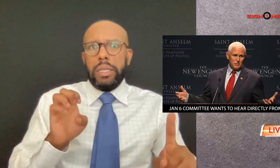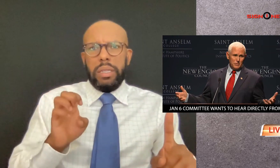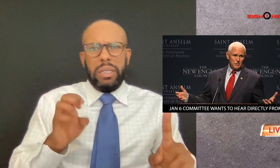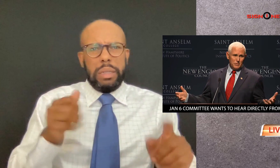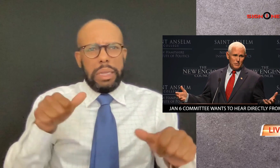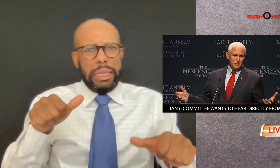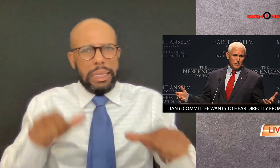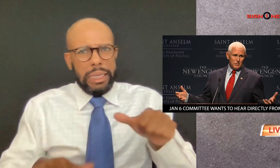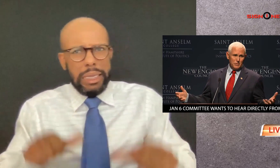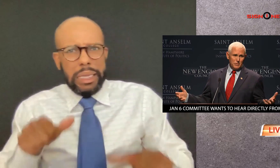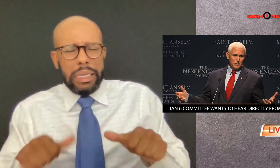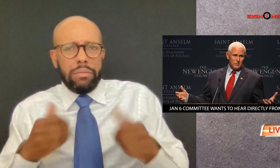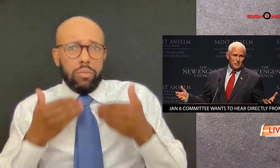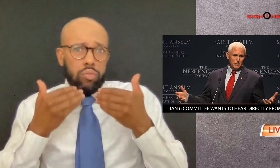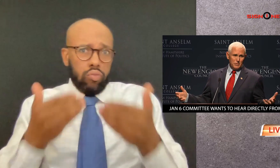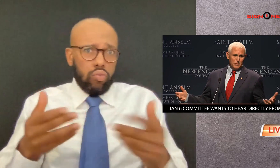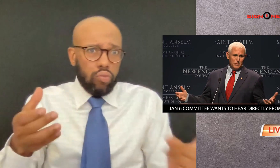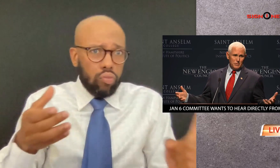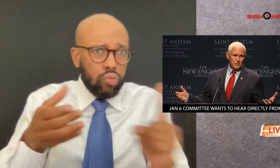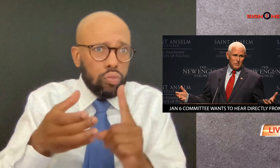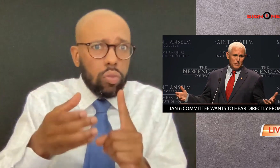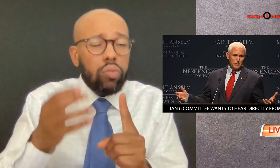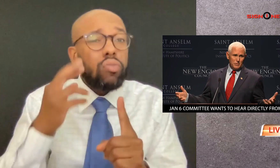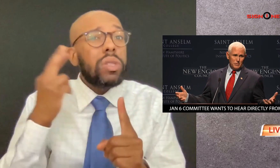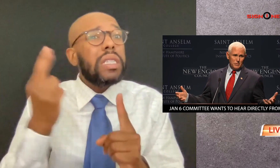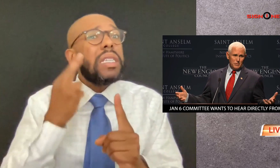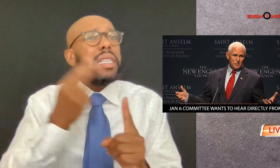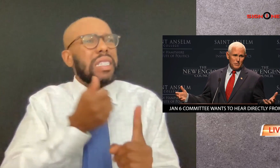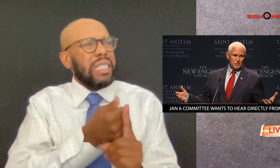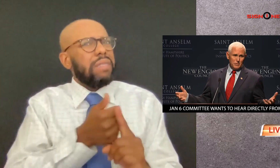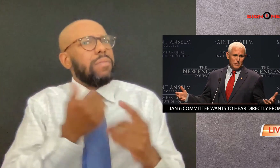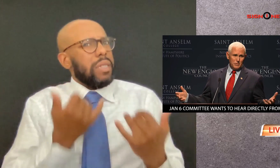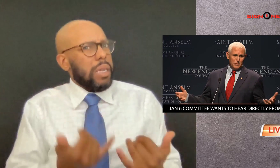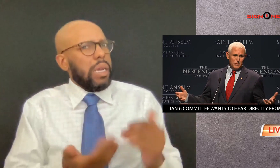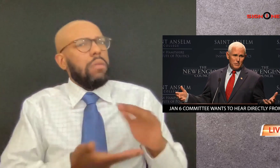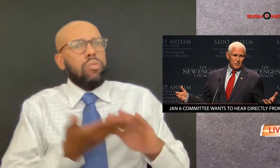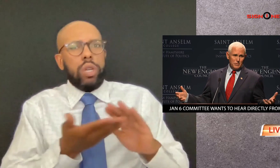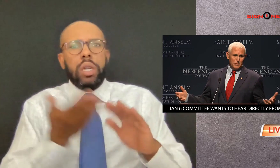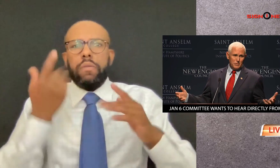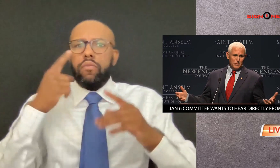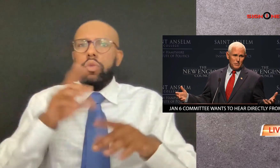But sources close to Pence say he is weighing his decision to testify because he may run